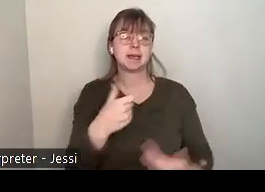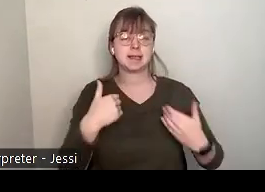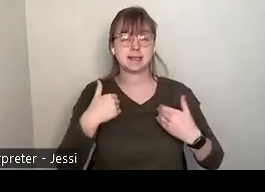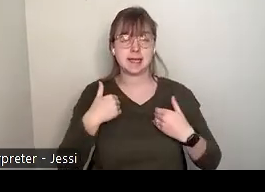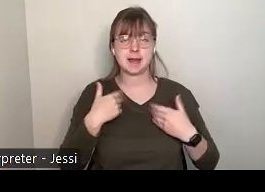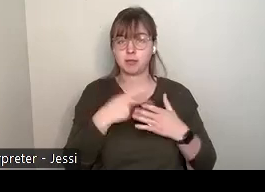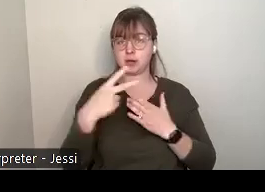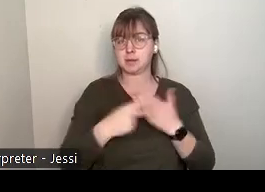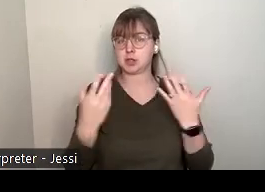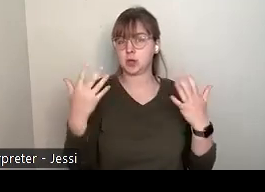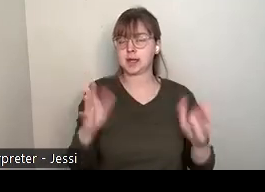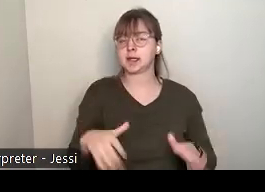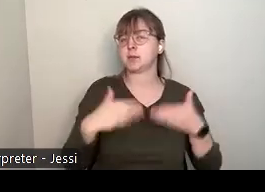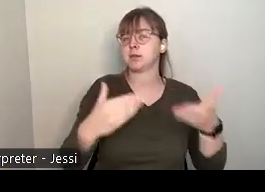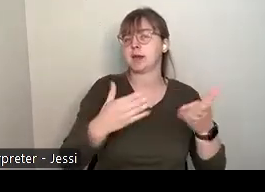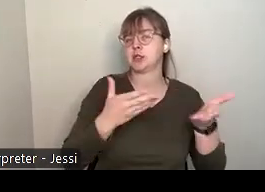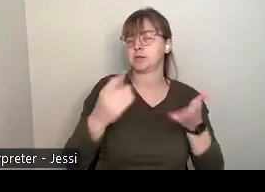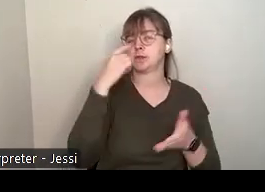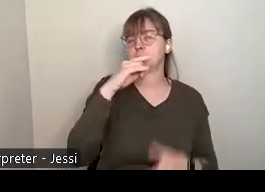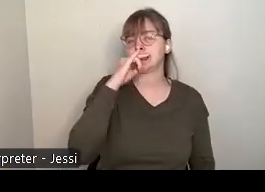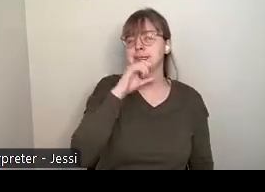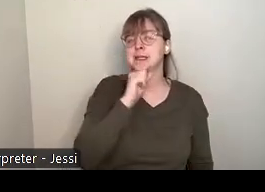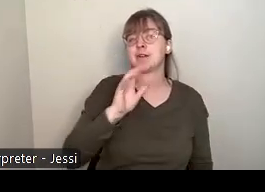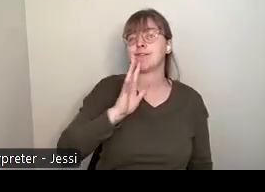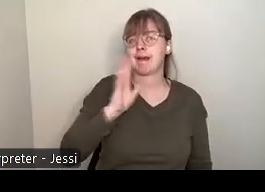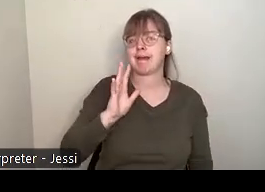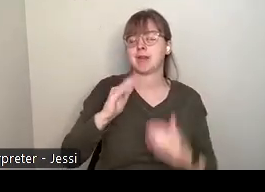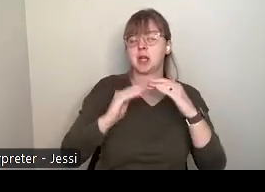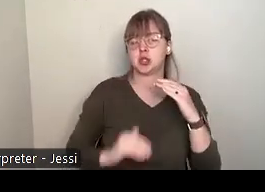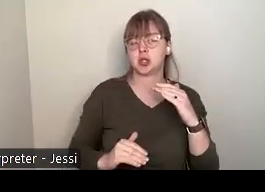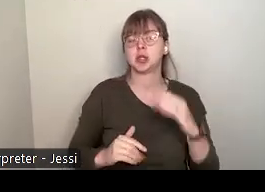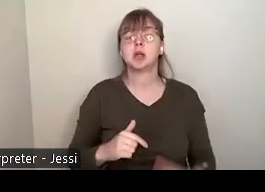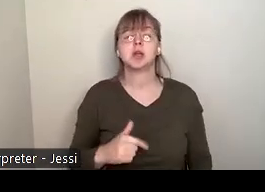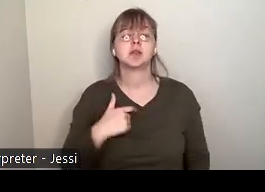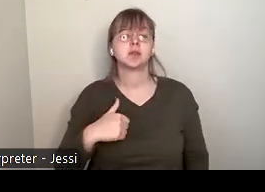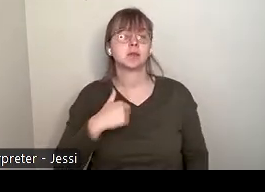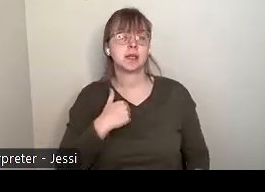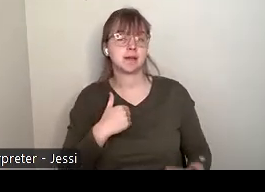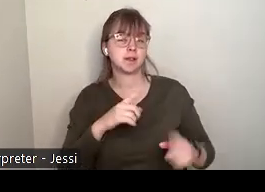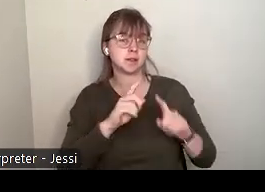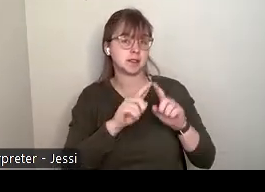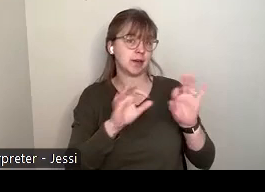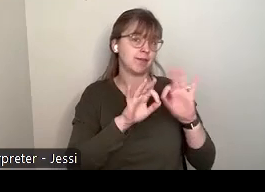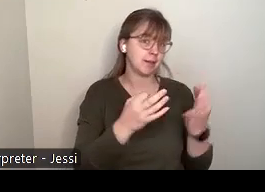Consultants um partner with the Educators Center directors and families to Foster children's social